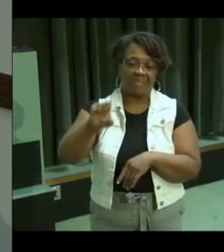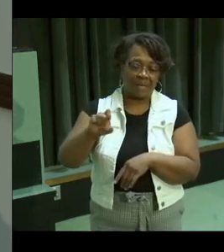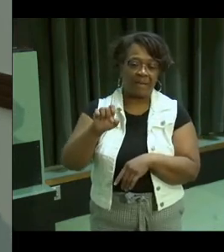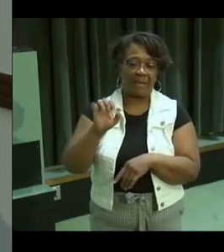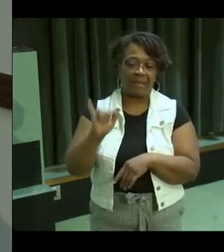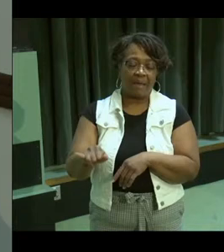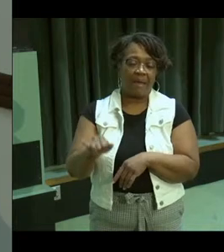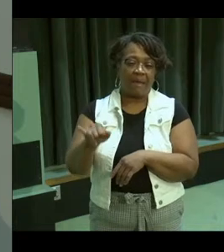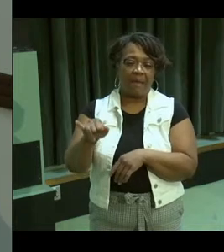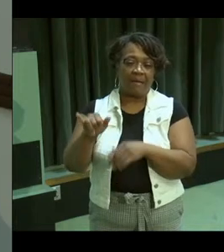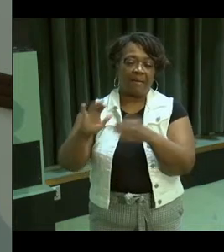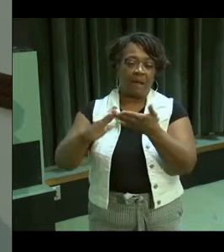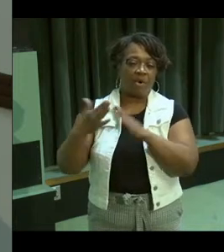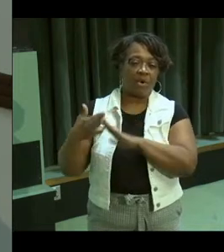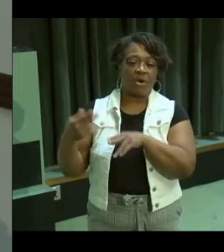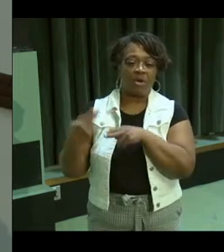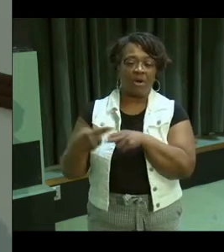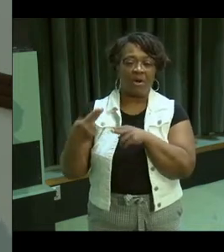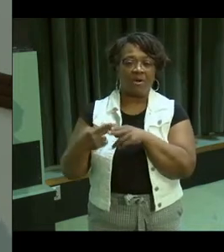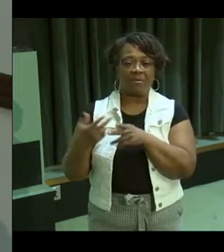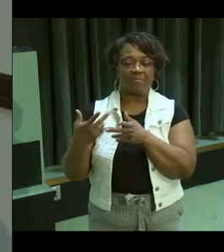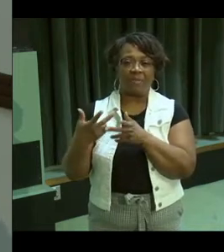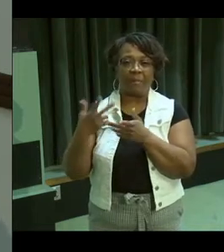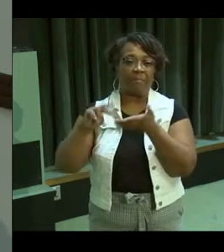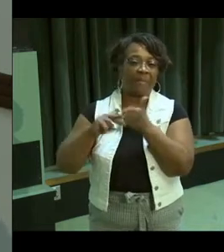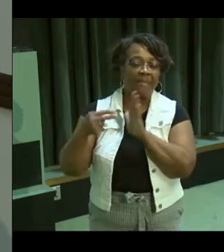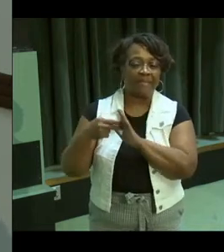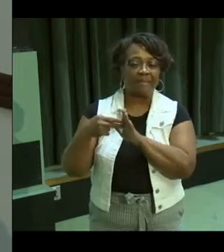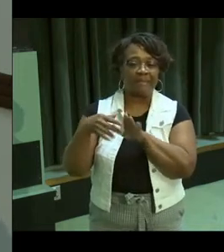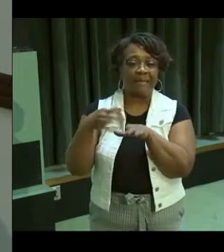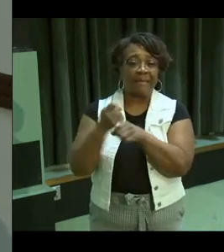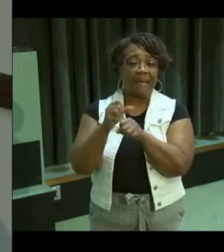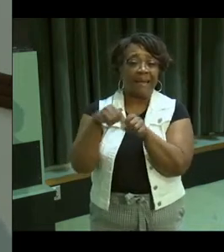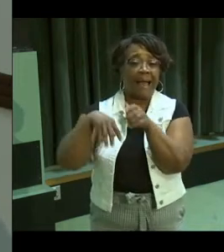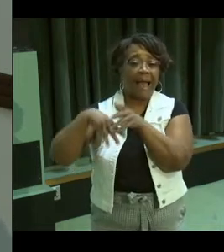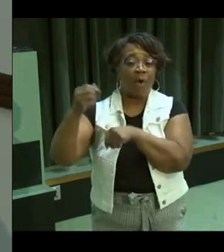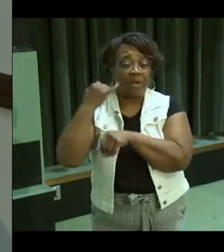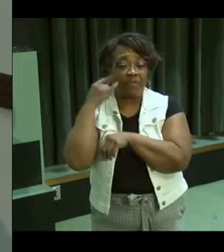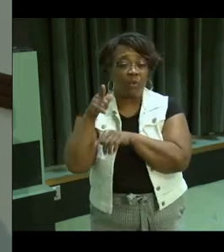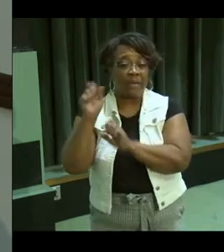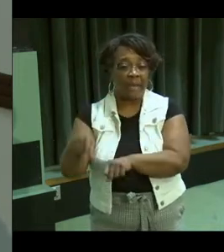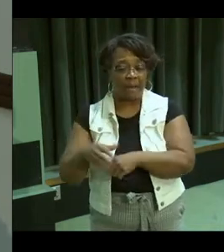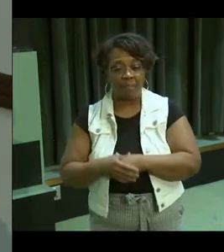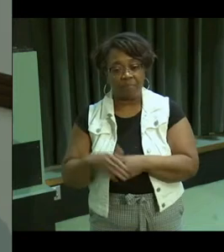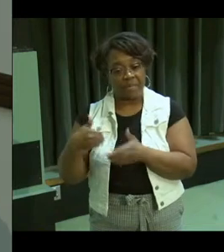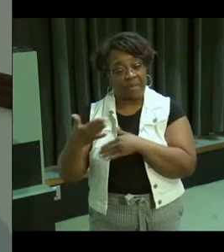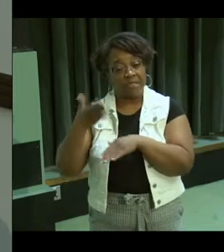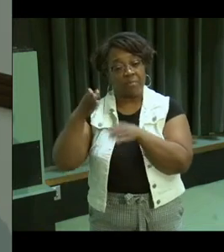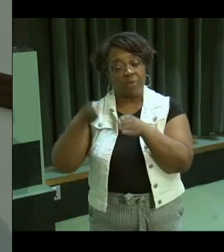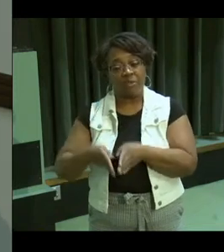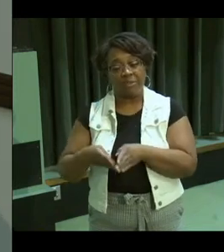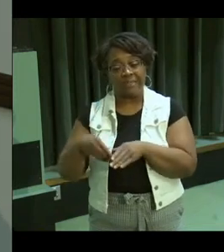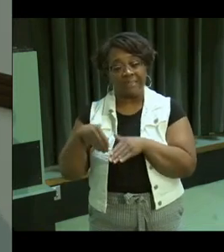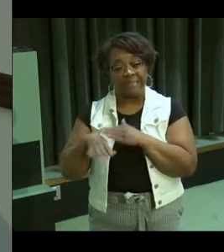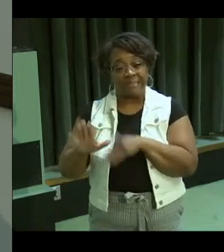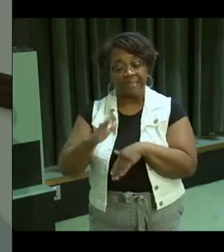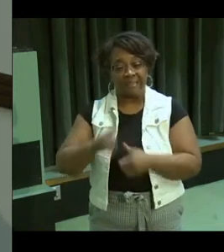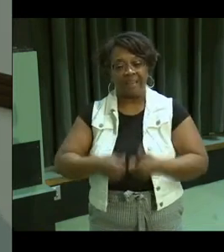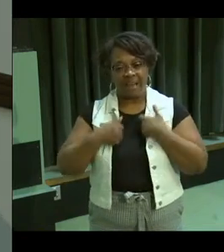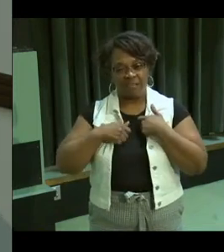get out if you can. The next